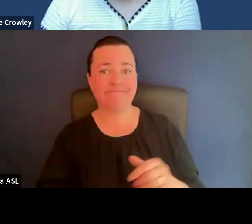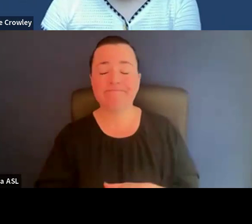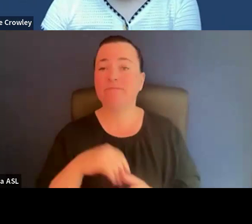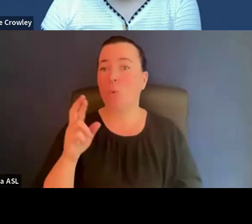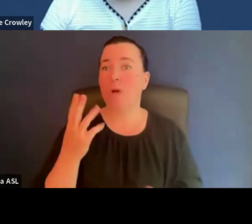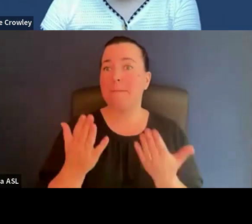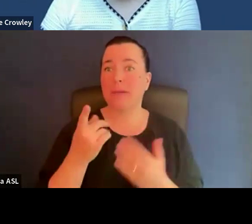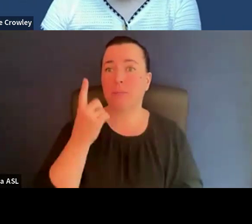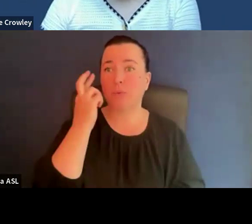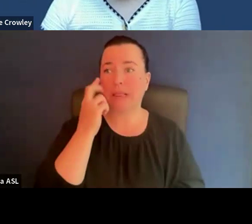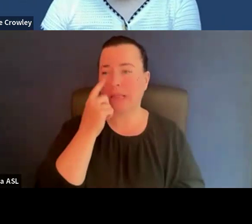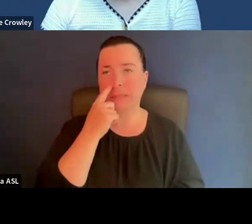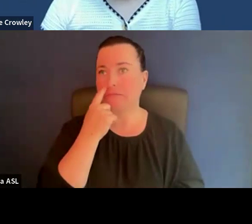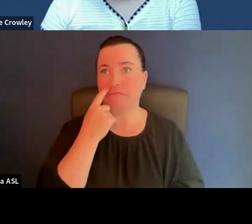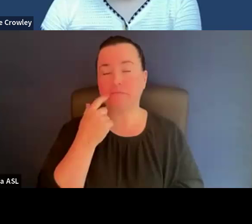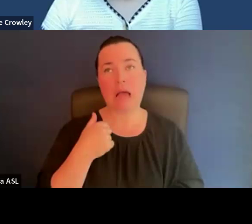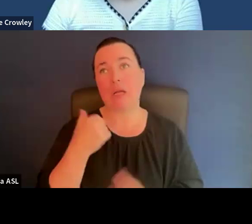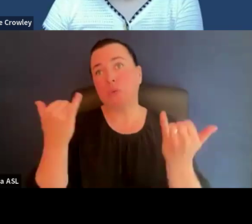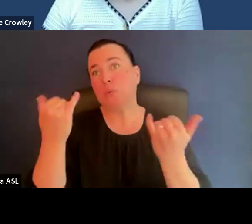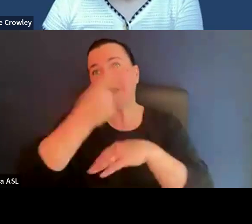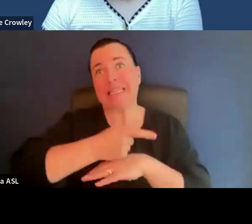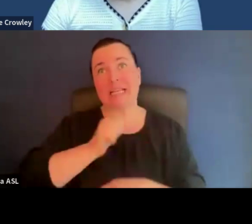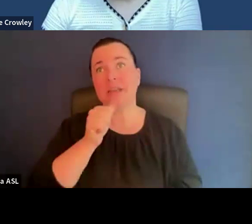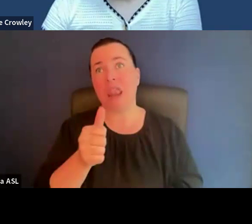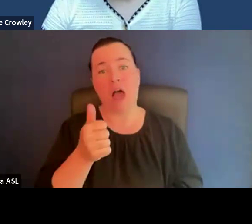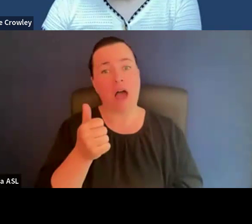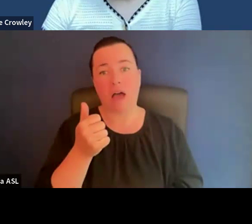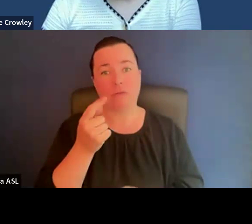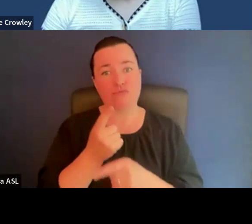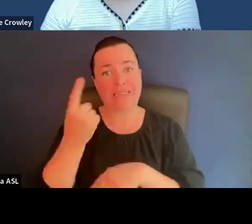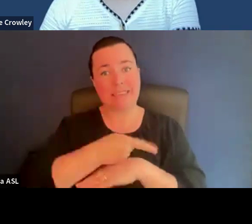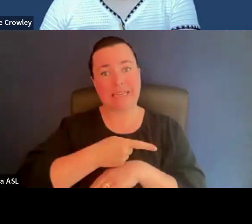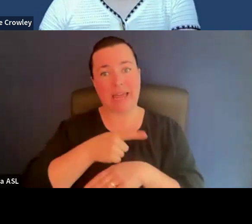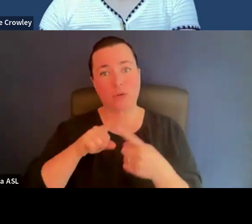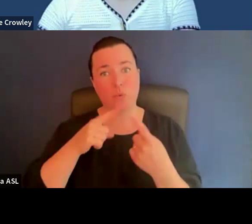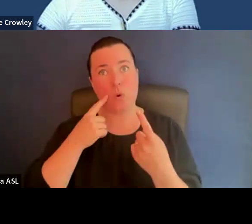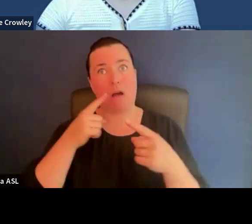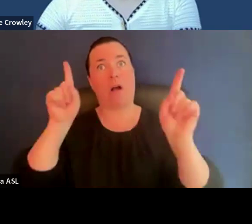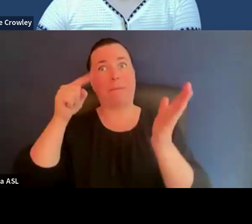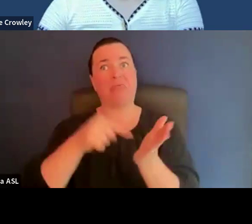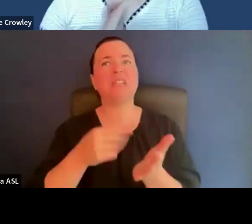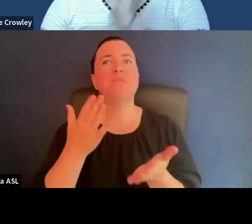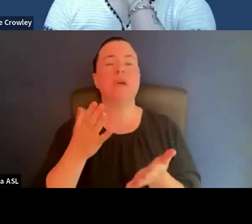I'm not going to accomplish something today, I will accomplish it next week or next month or next year.